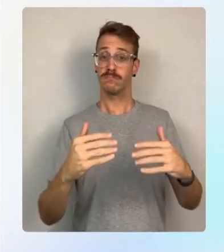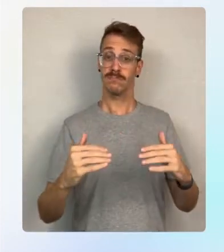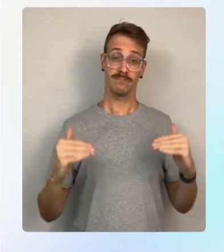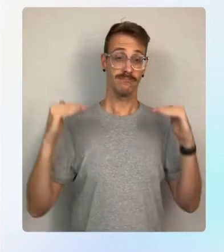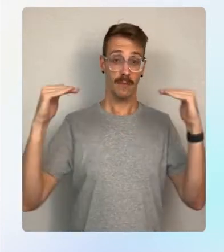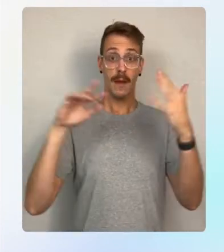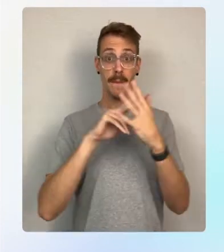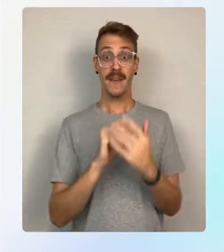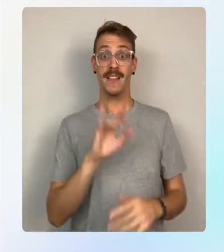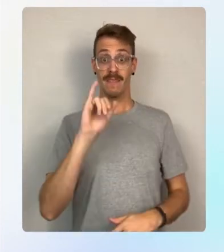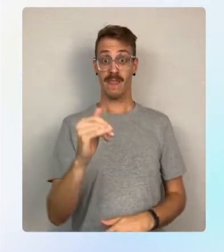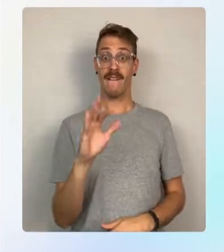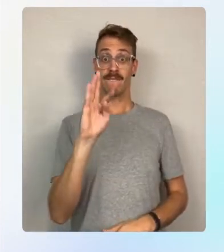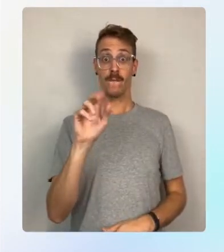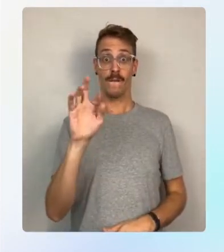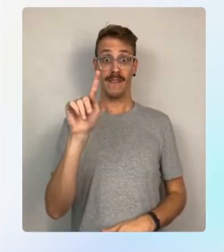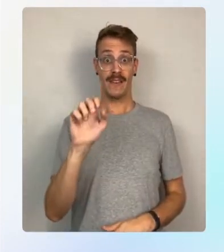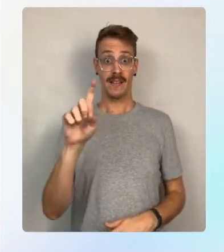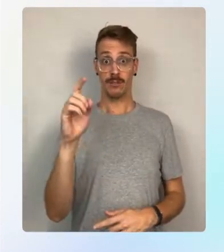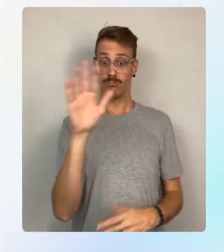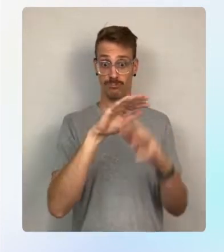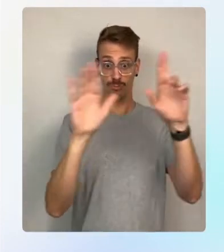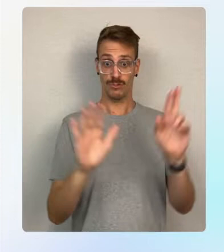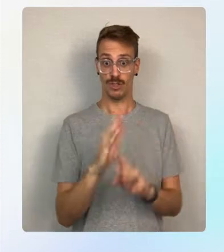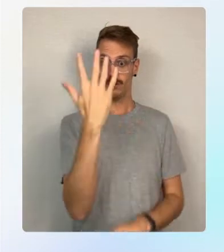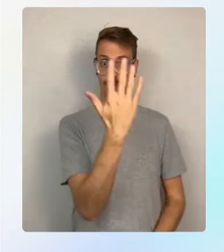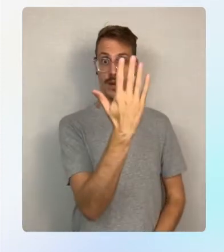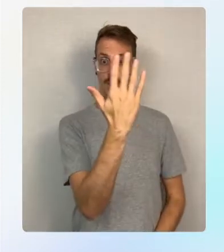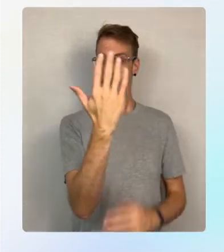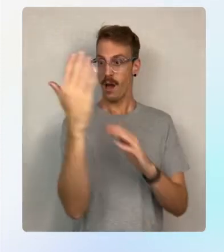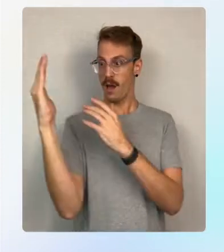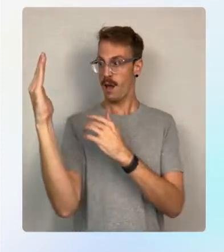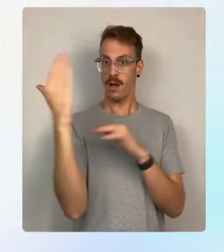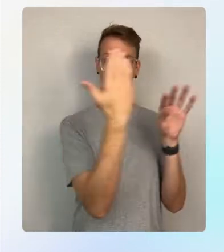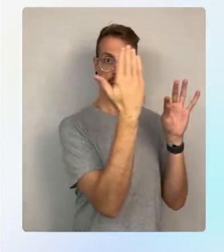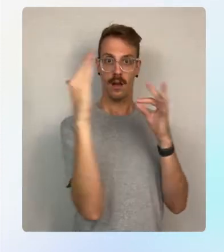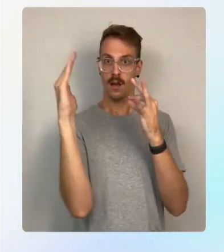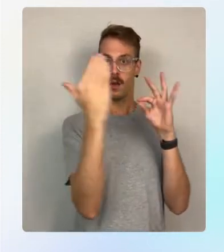by moving the foveal region around to match where you're looking using that tracking.